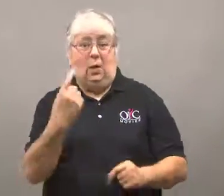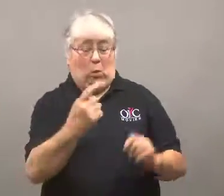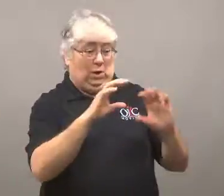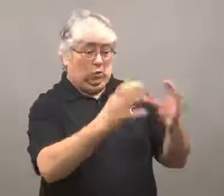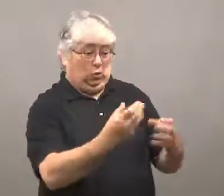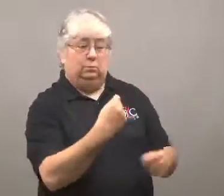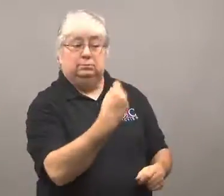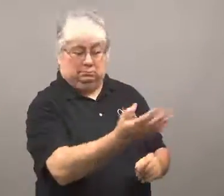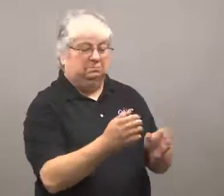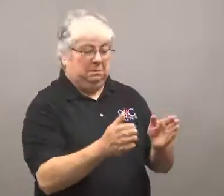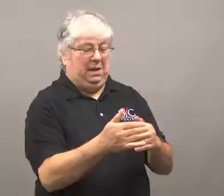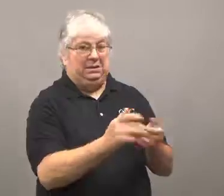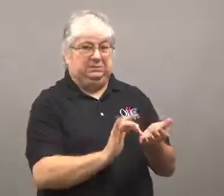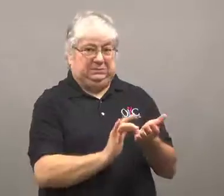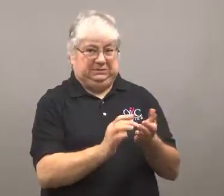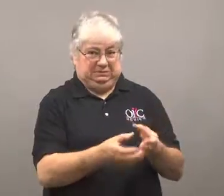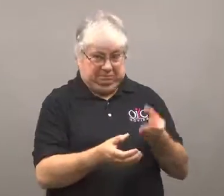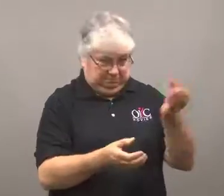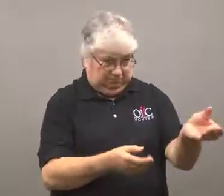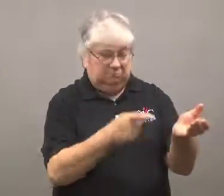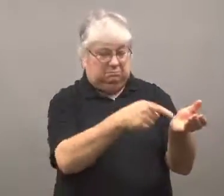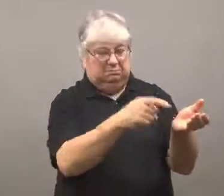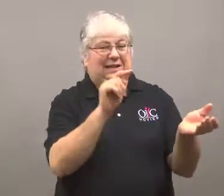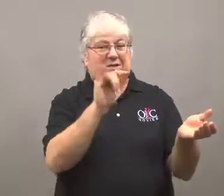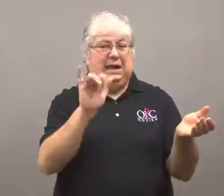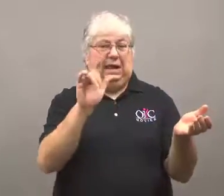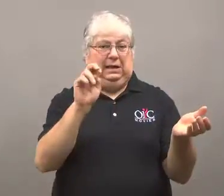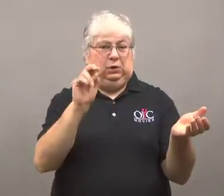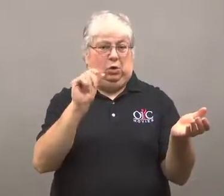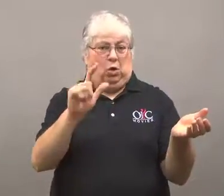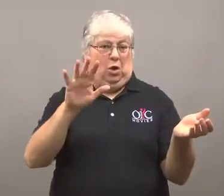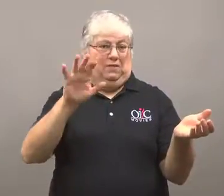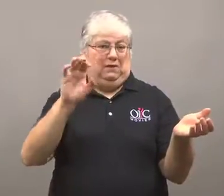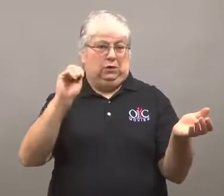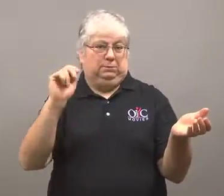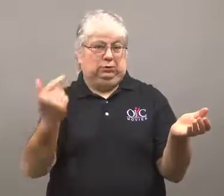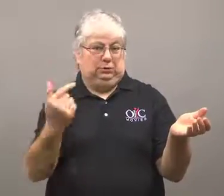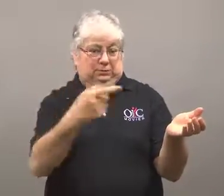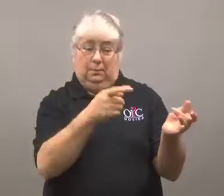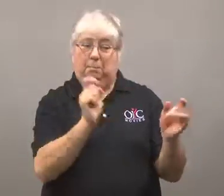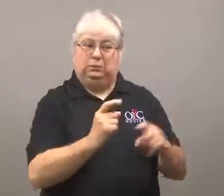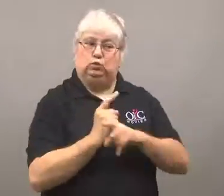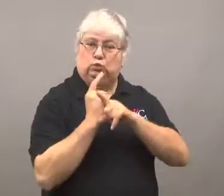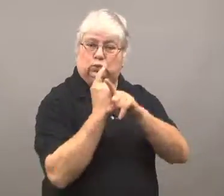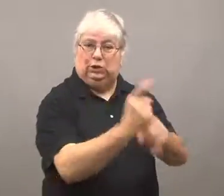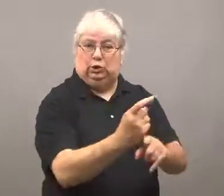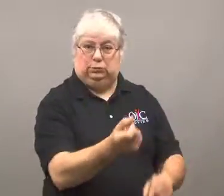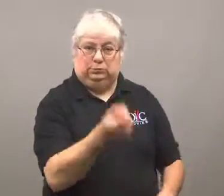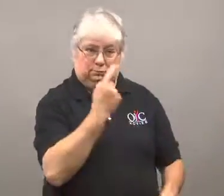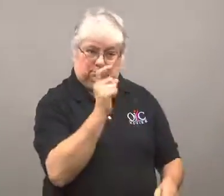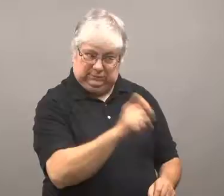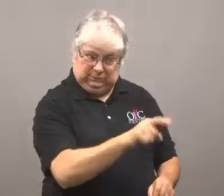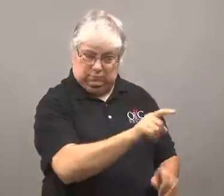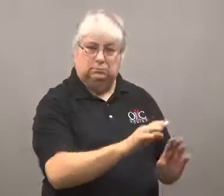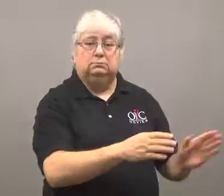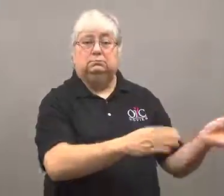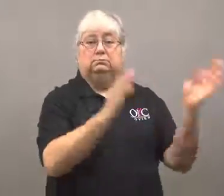One group was given a box with 500 mg tablets of Tylenol. They were told to take these tablets regularly.